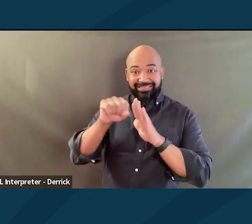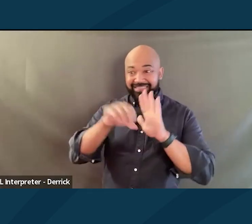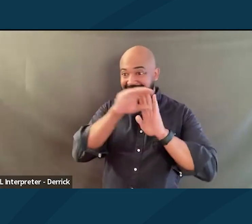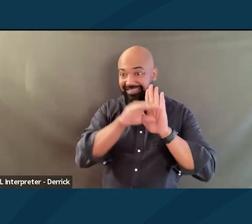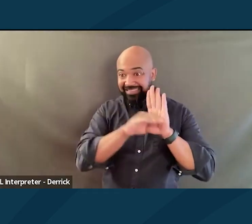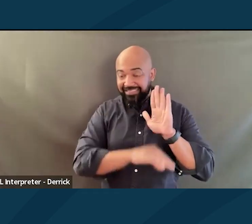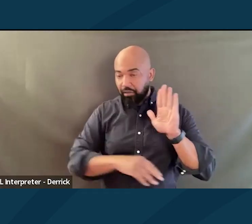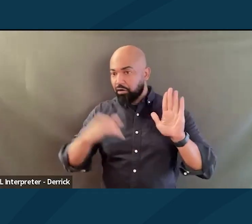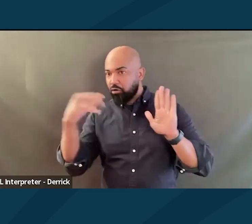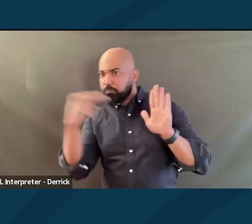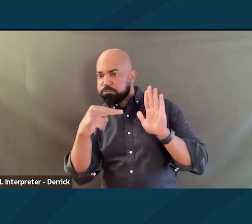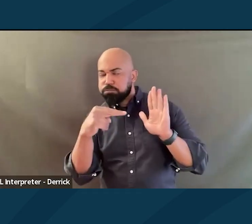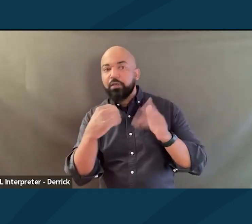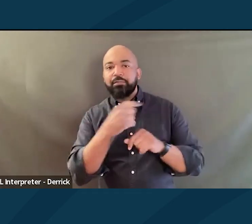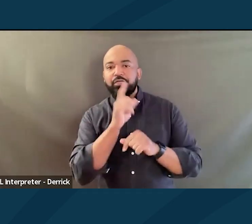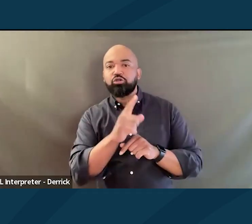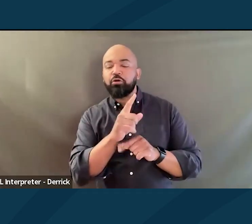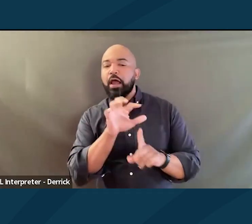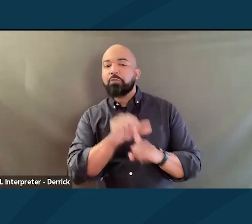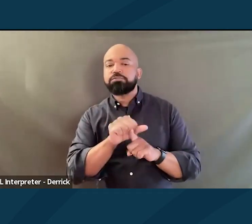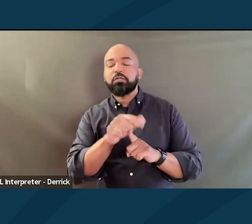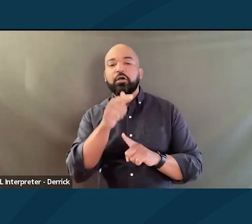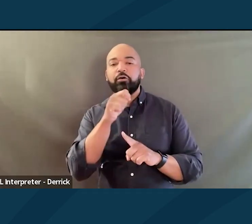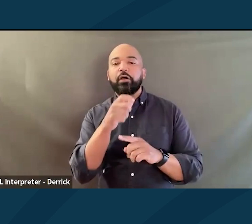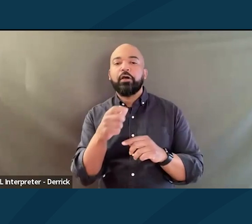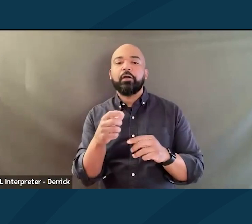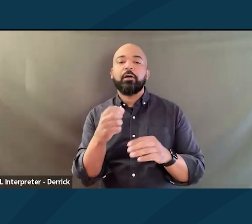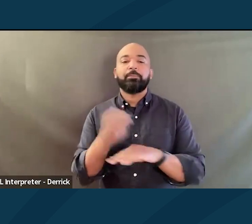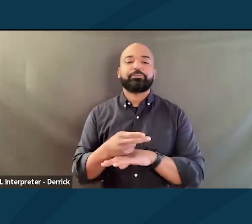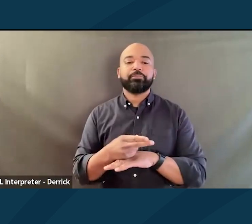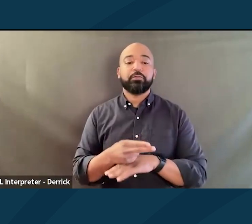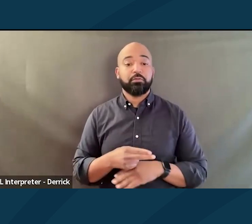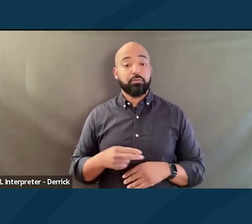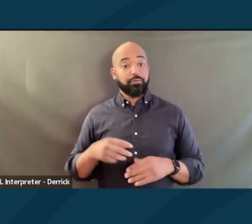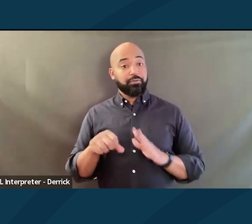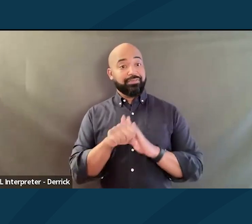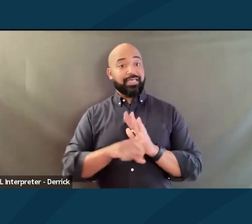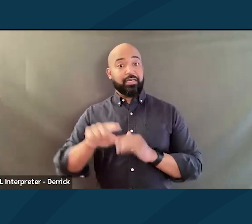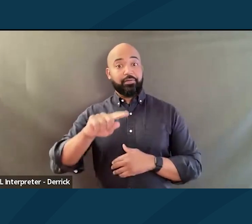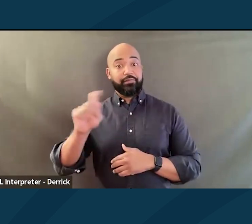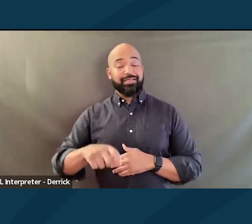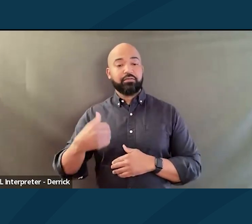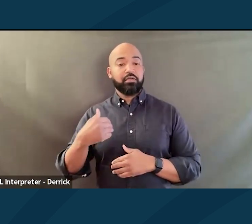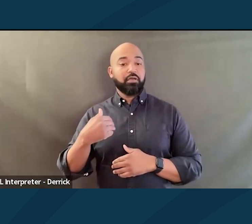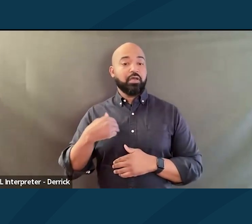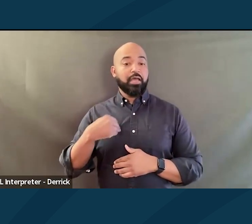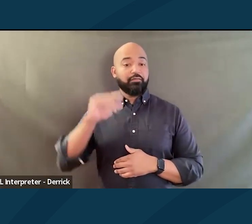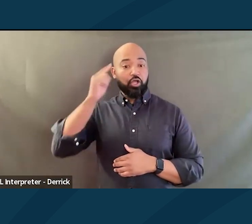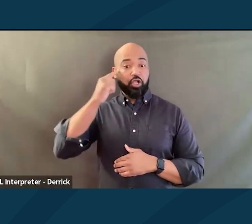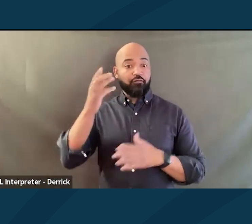And even in Texas, we have a Governor's race, we have an Attorney General's race,